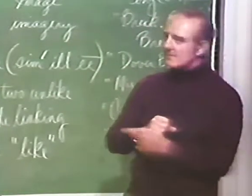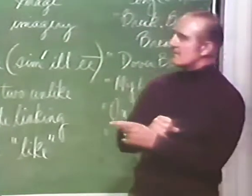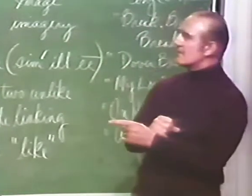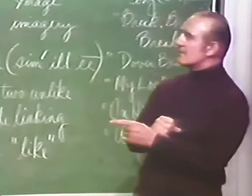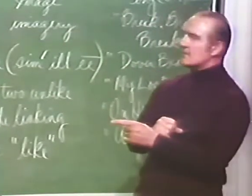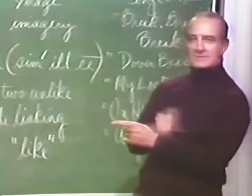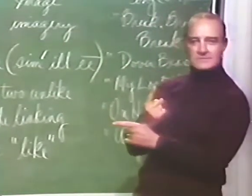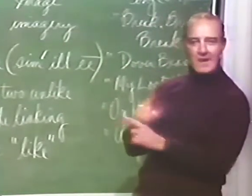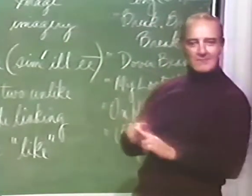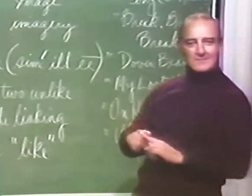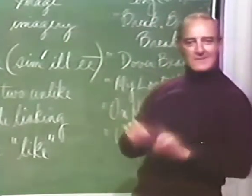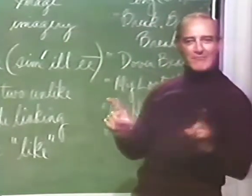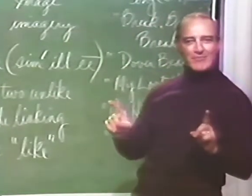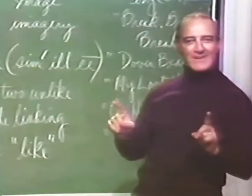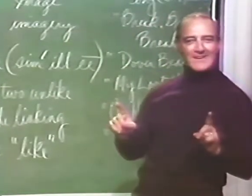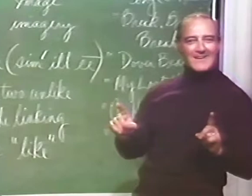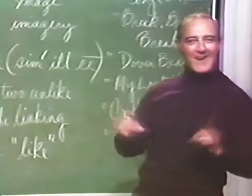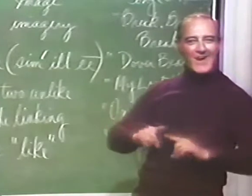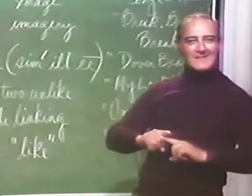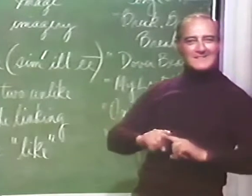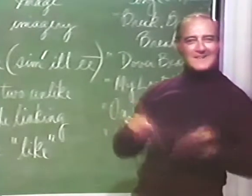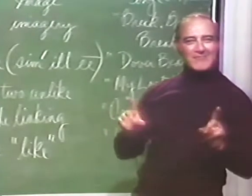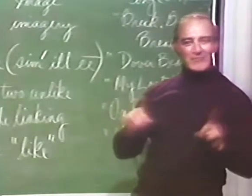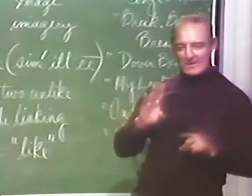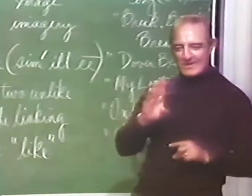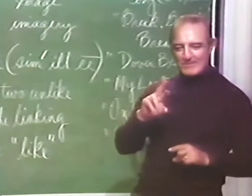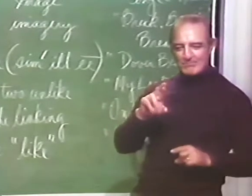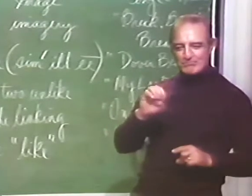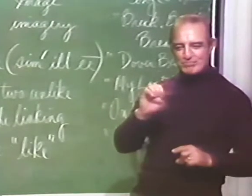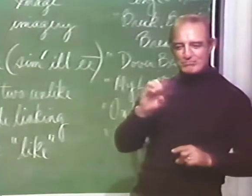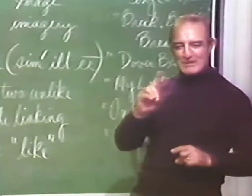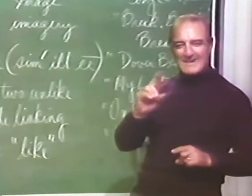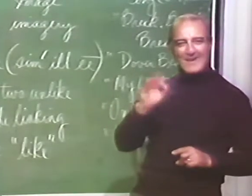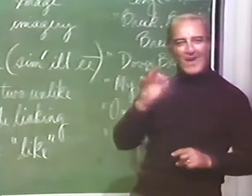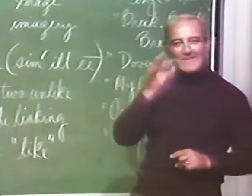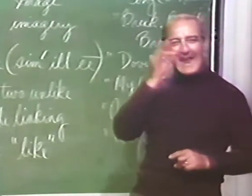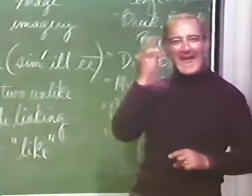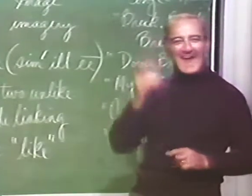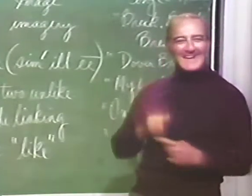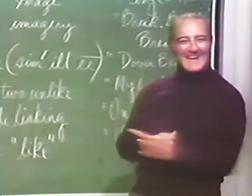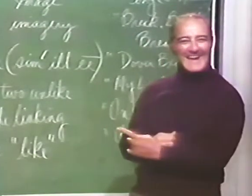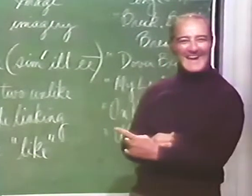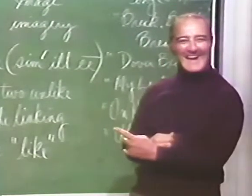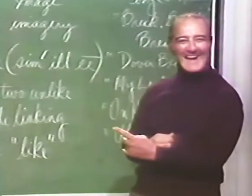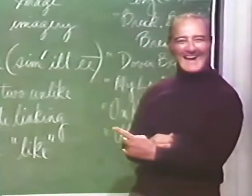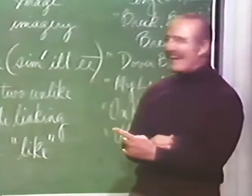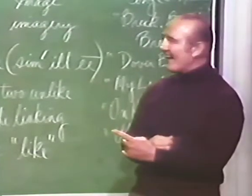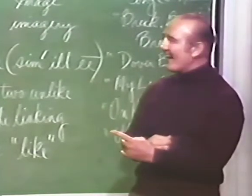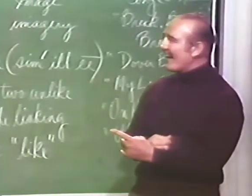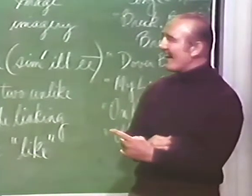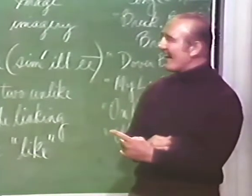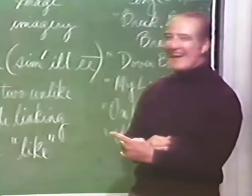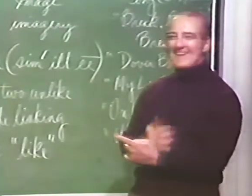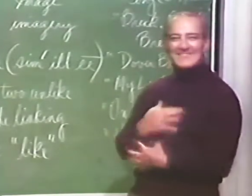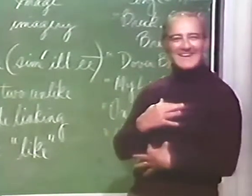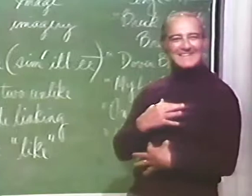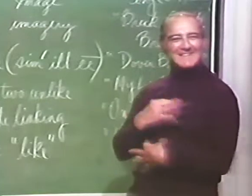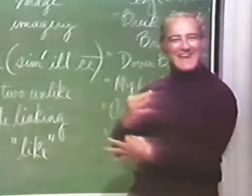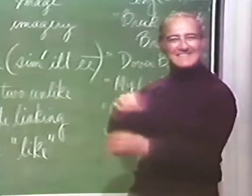"WHAT'S THIS?" A DIFFERENT-- DIFFERENT BREED OF CAT. HA HA HA!